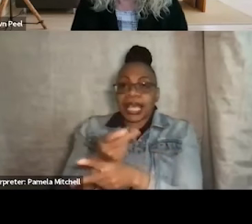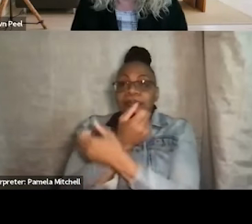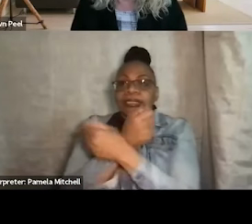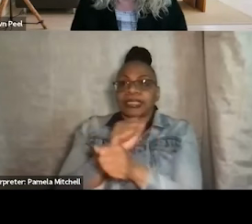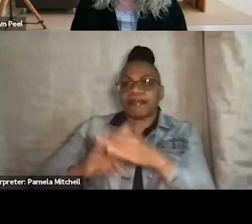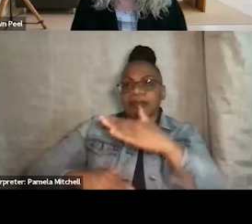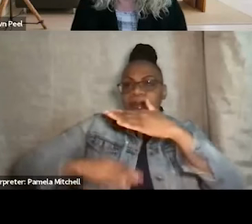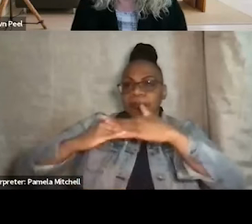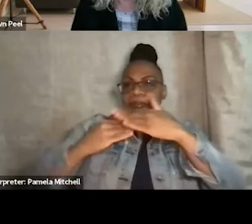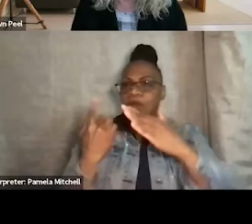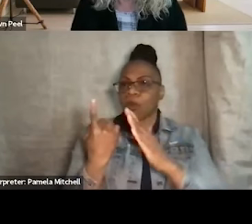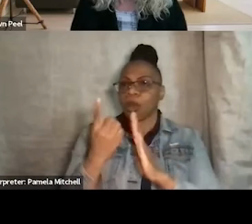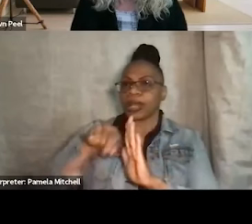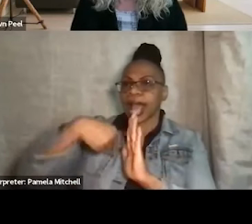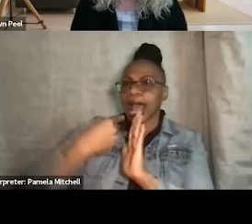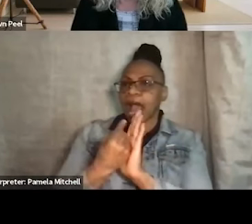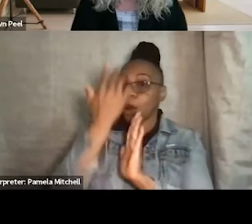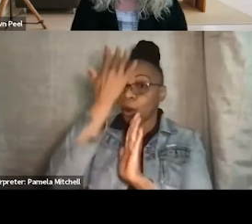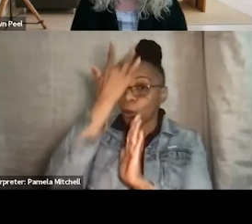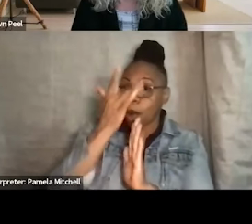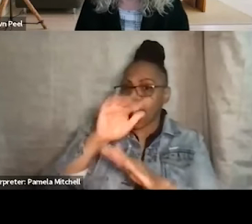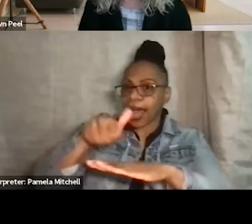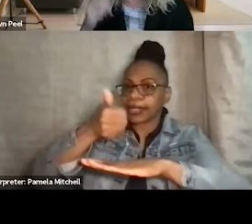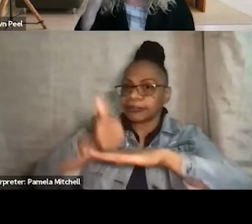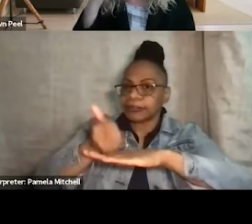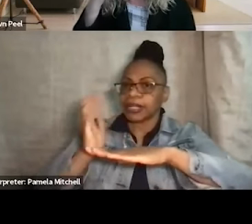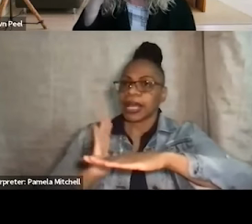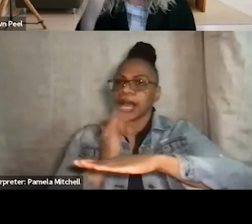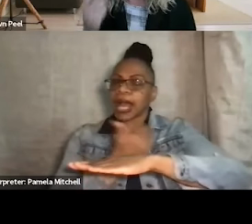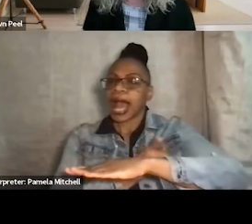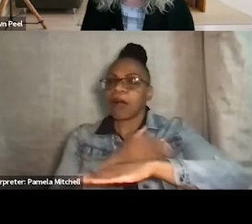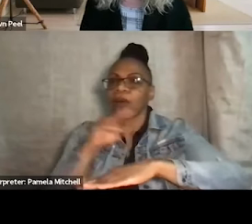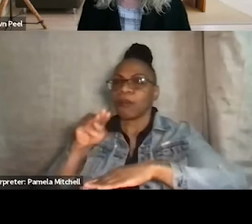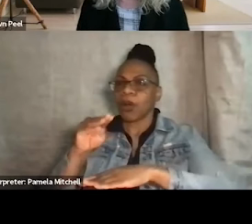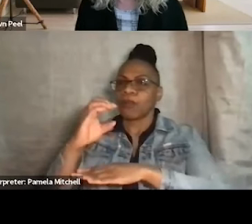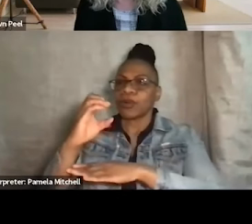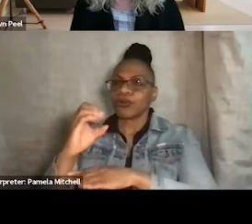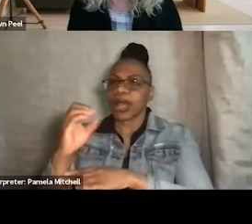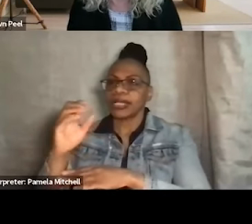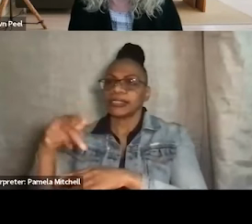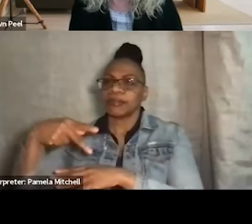The reason that we have that in place is that our mobile crisis providers have a contractual expectation